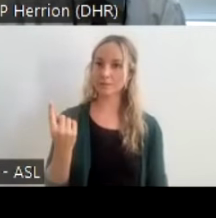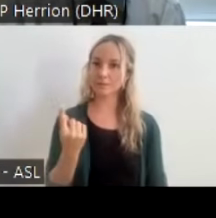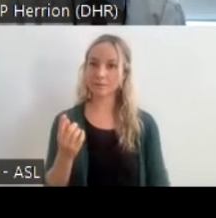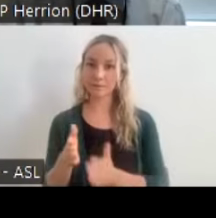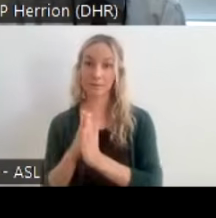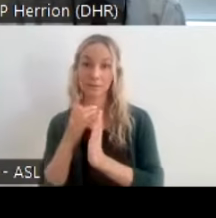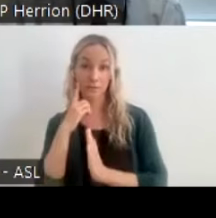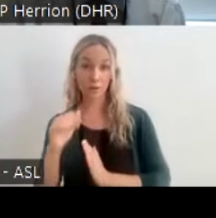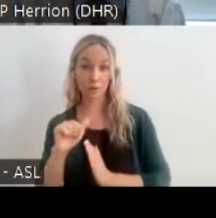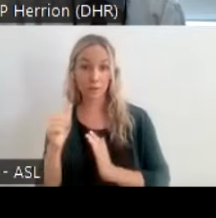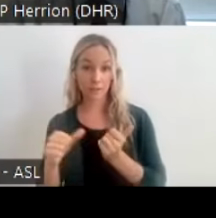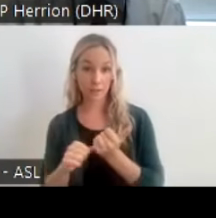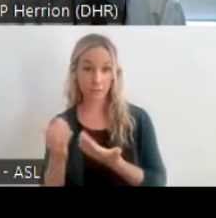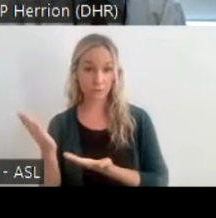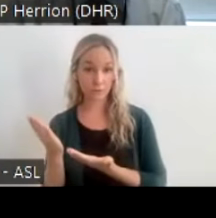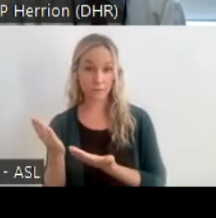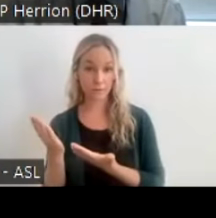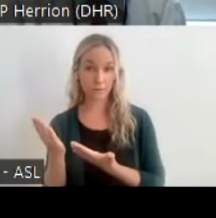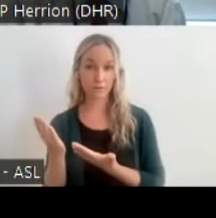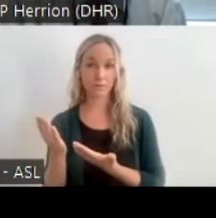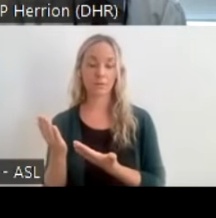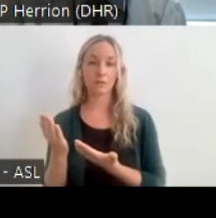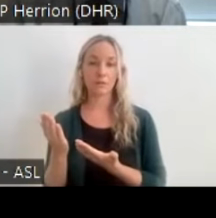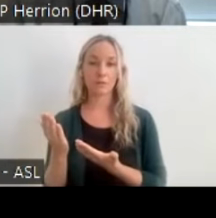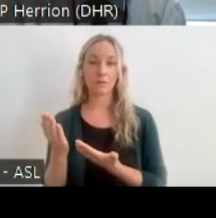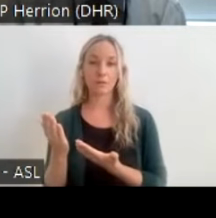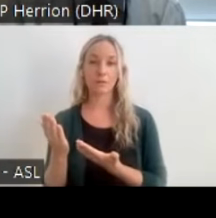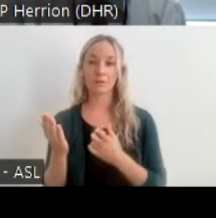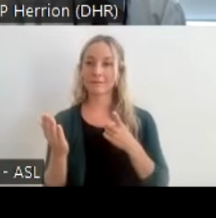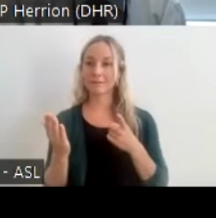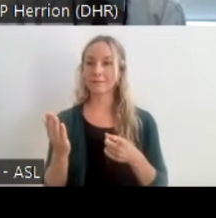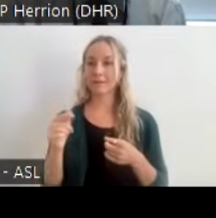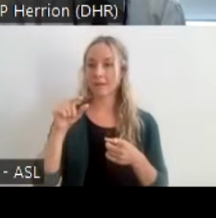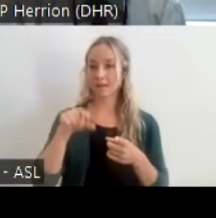place of public accommodation has to provide that unless it results in significant difficulty or expense, When